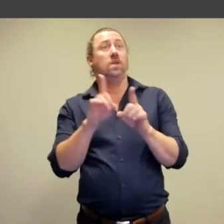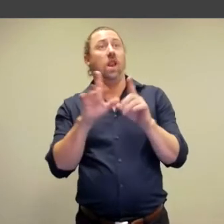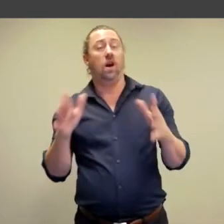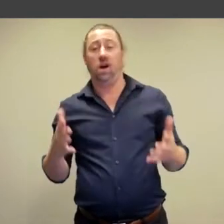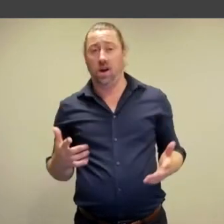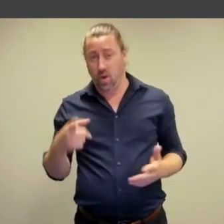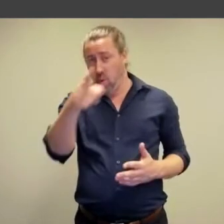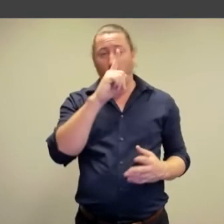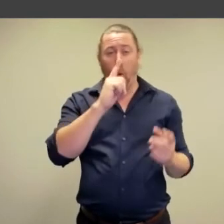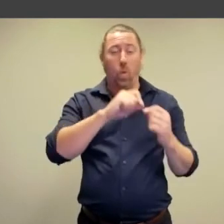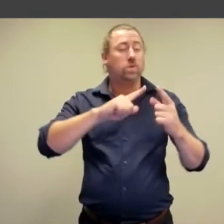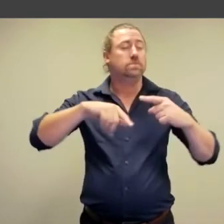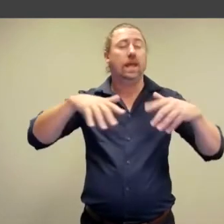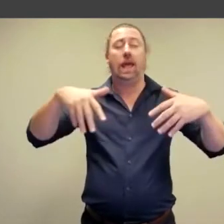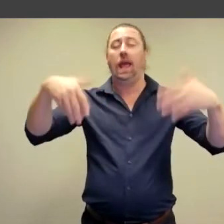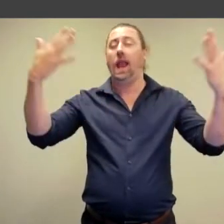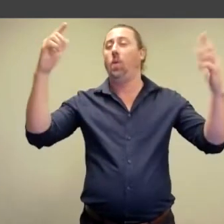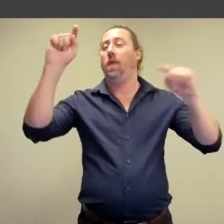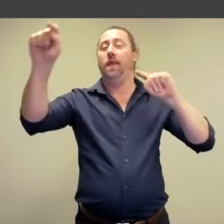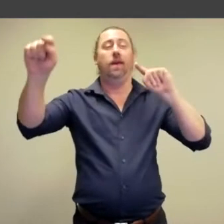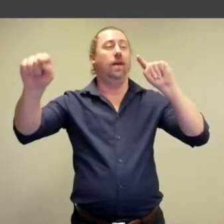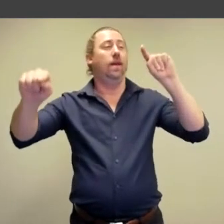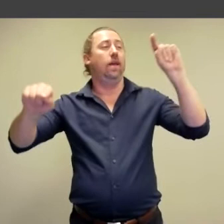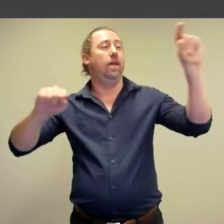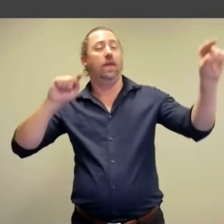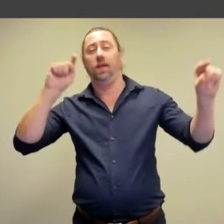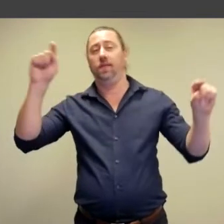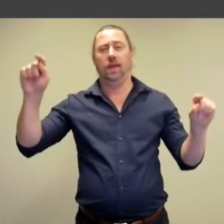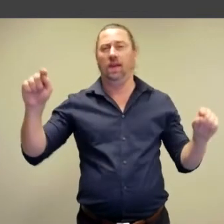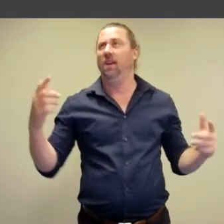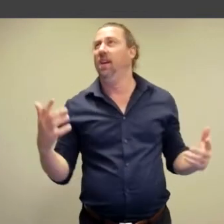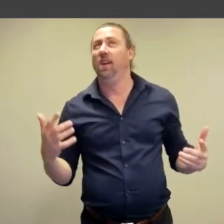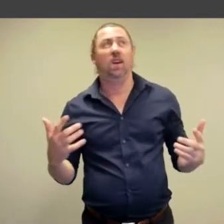there.